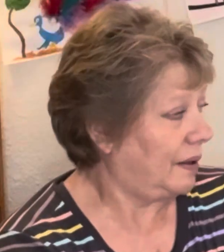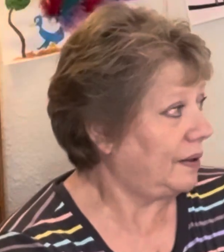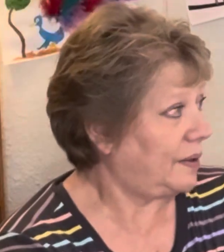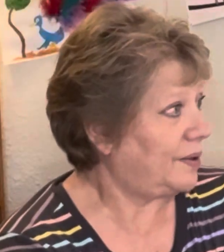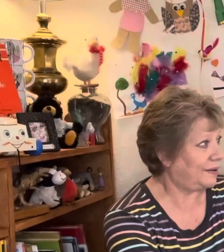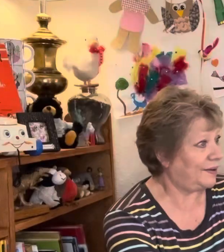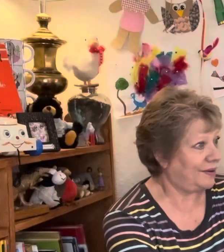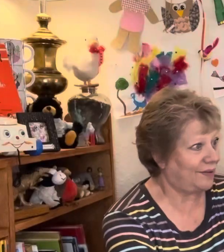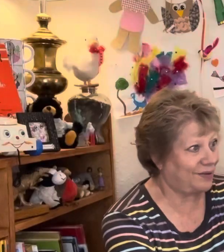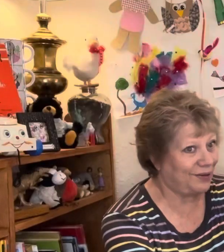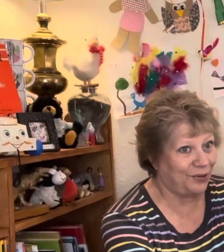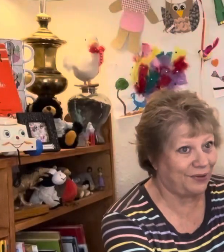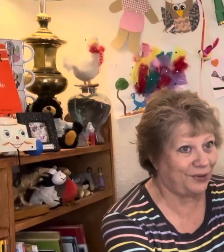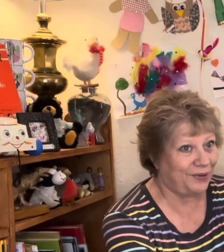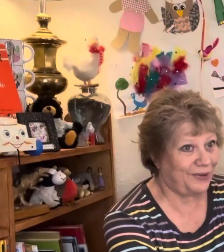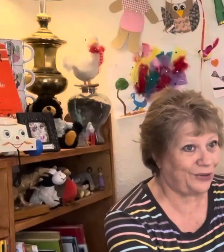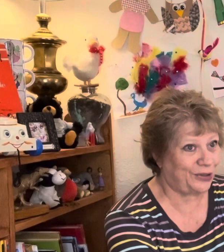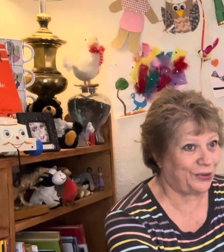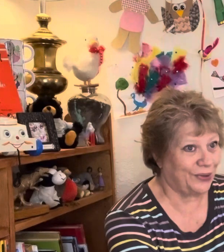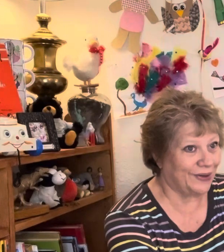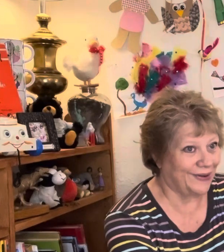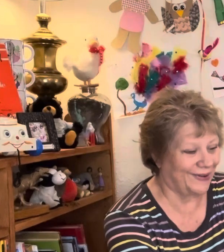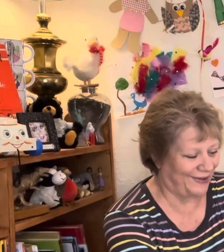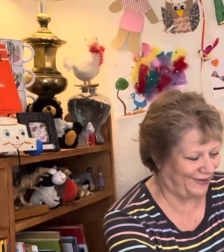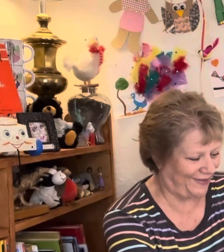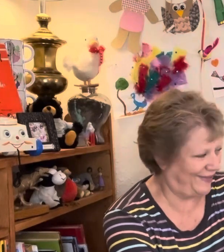....you...you, you do... BUSTER: *Laughs*